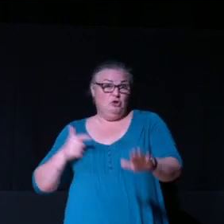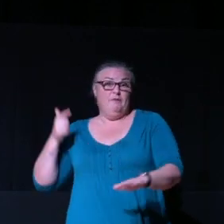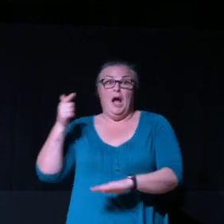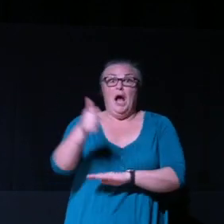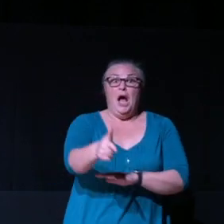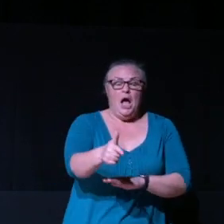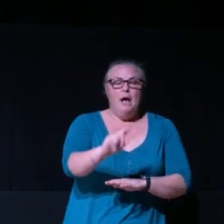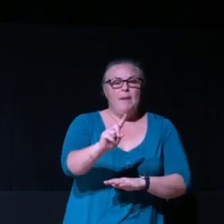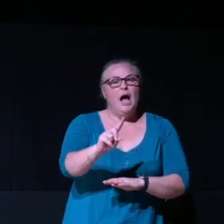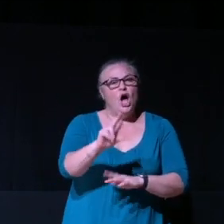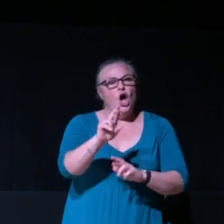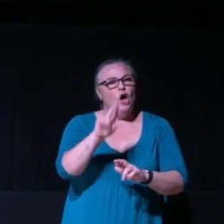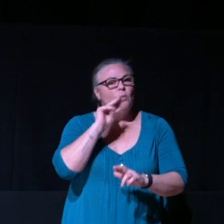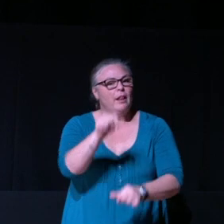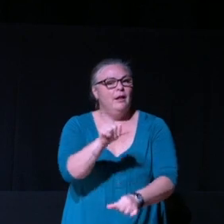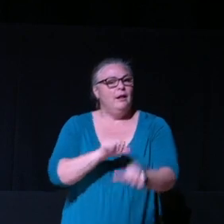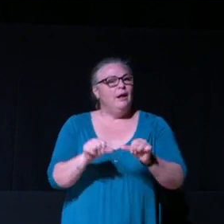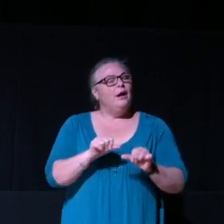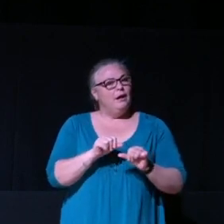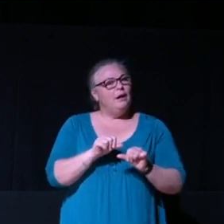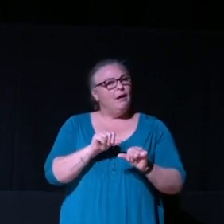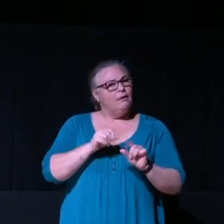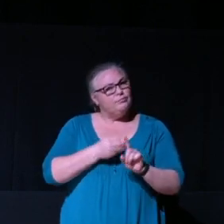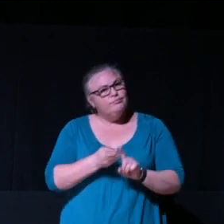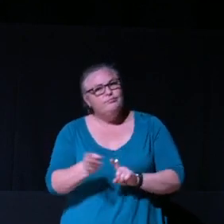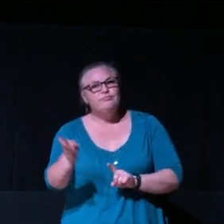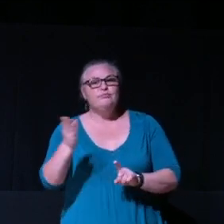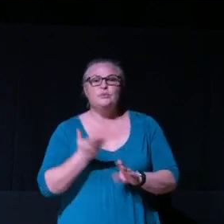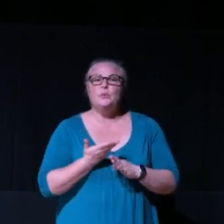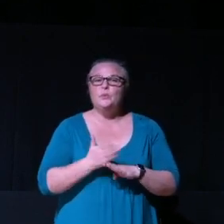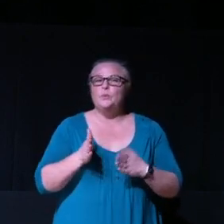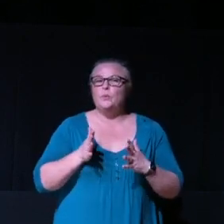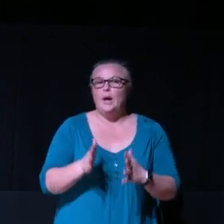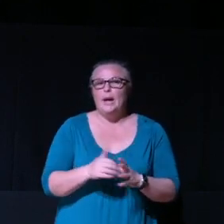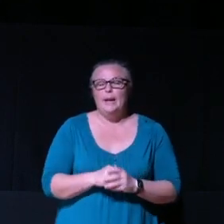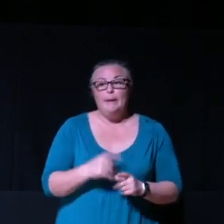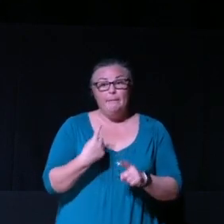innate of creating, but I also, like creating space and creating platforms. But I also think,